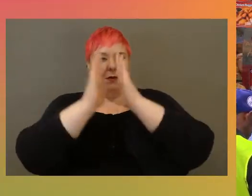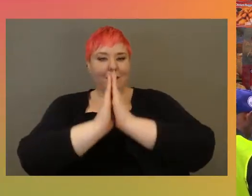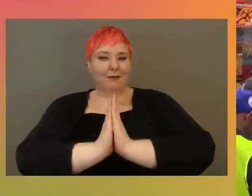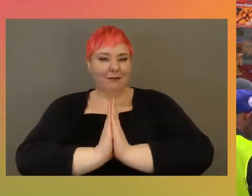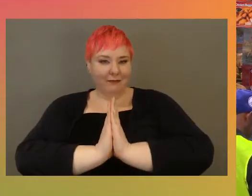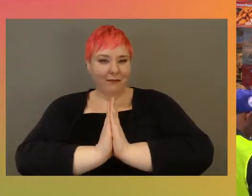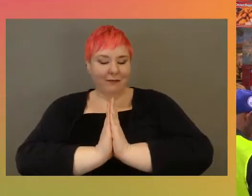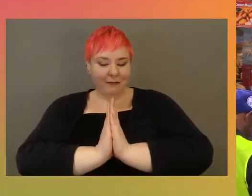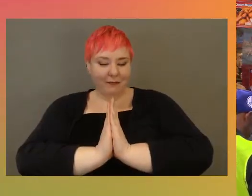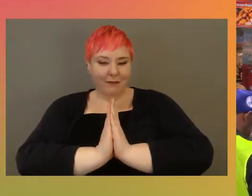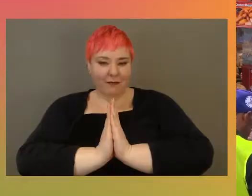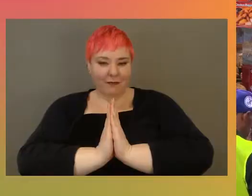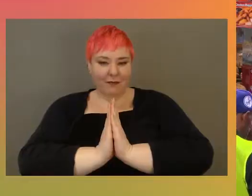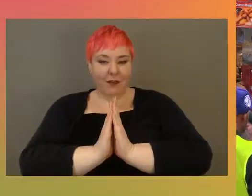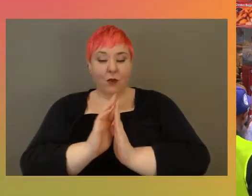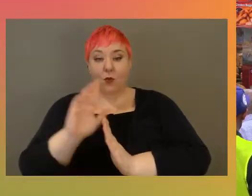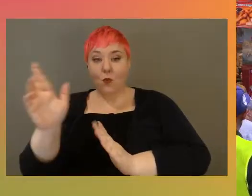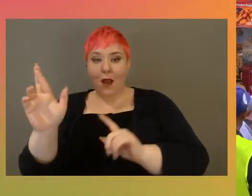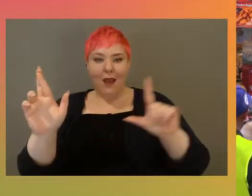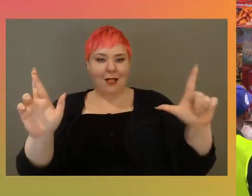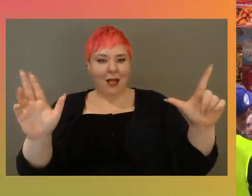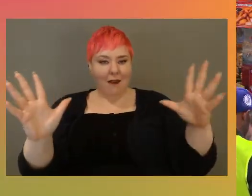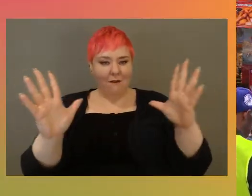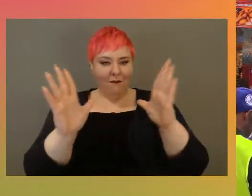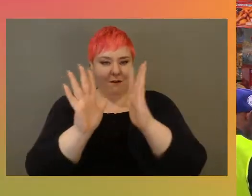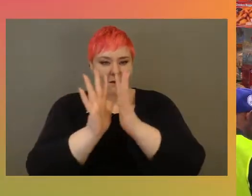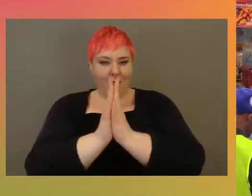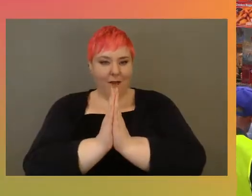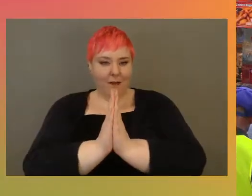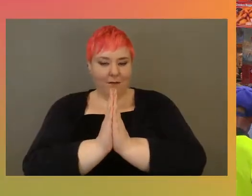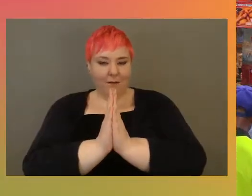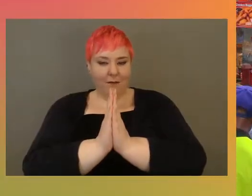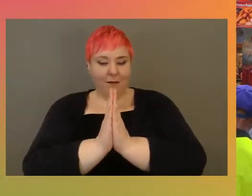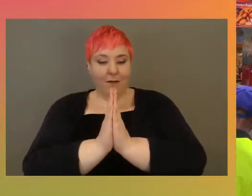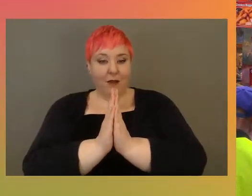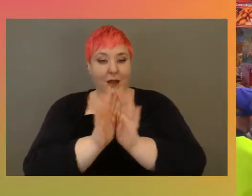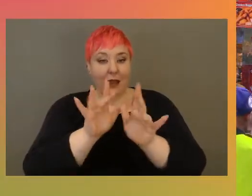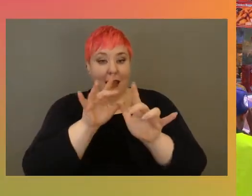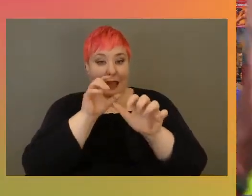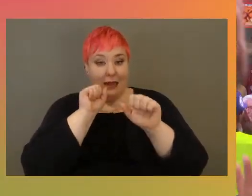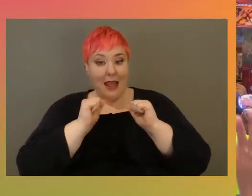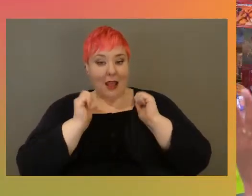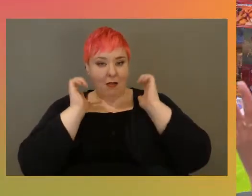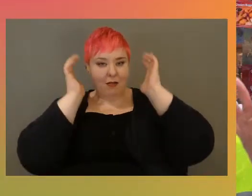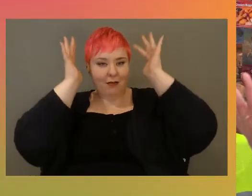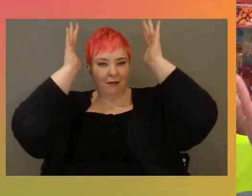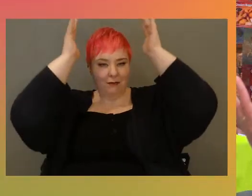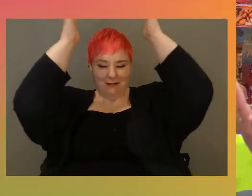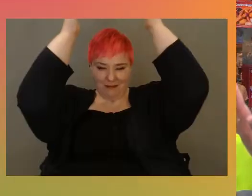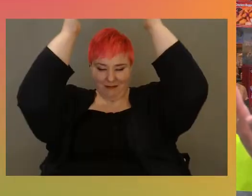SOUL. JOINING THE RIGHT SIDE